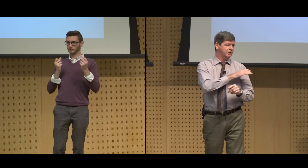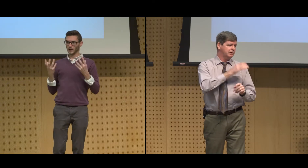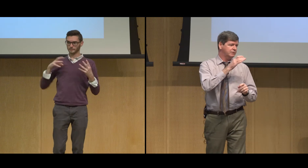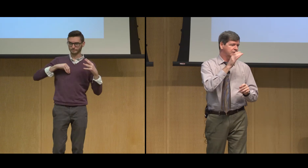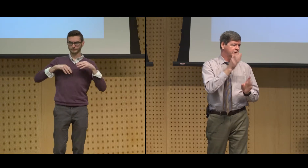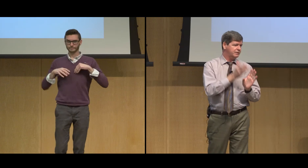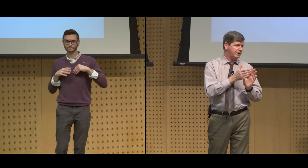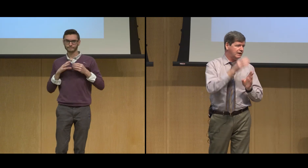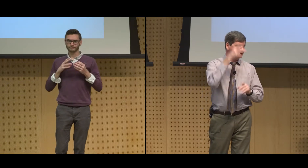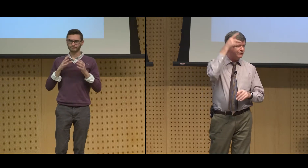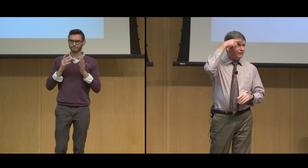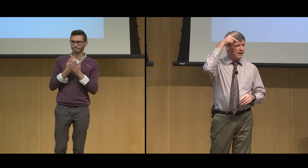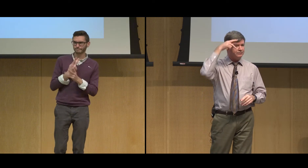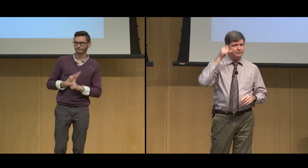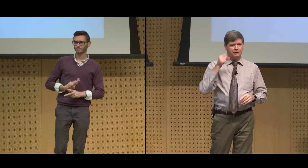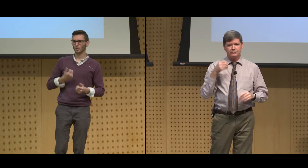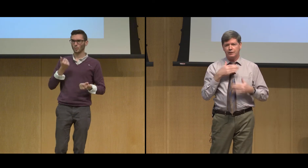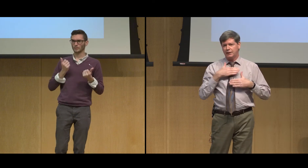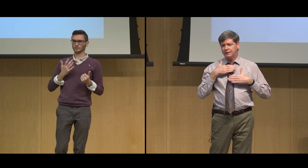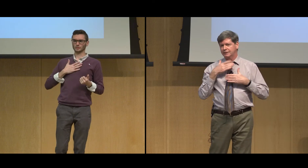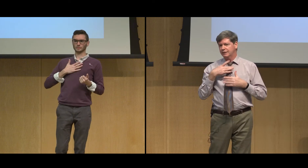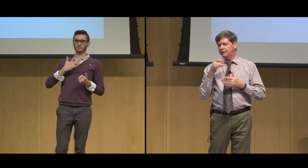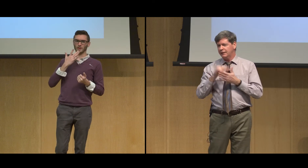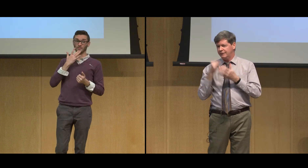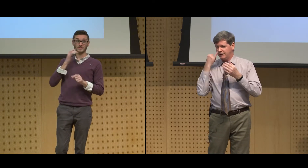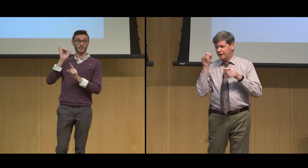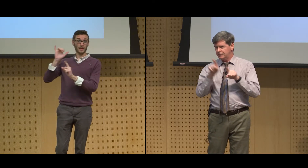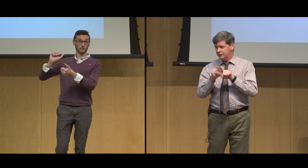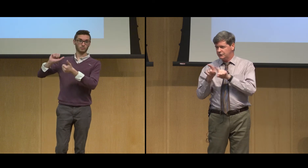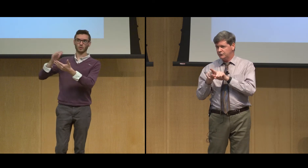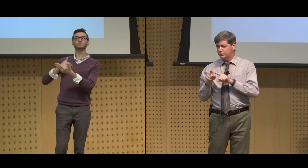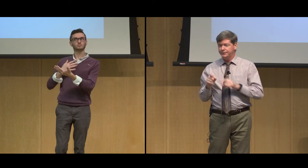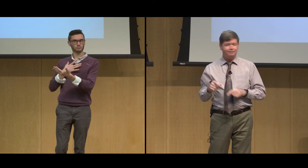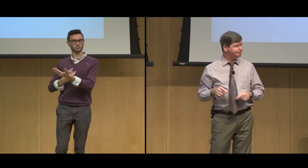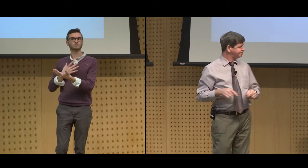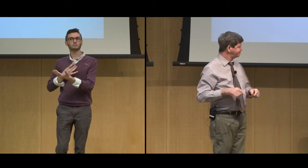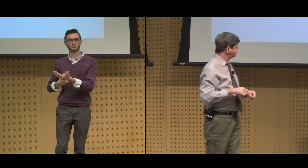of clinical psychology philosophy. So, I--I like that idea, too.